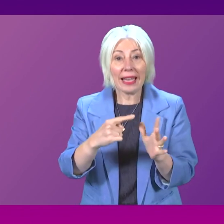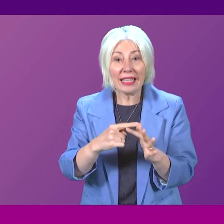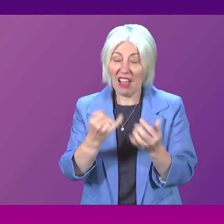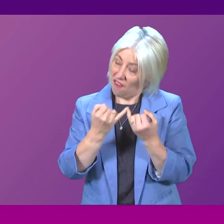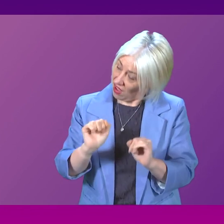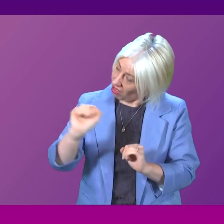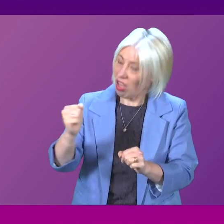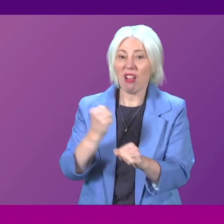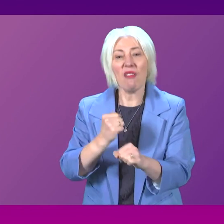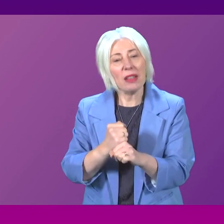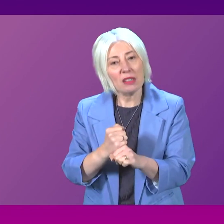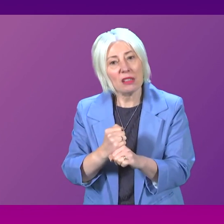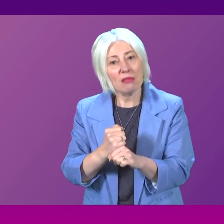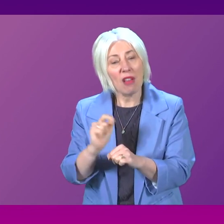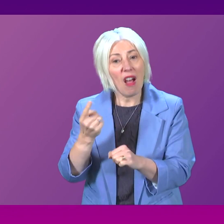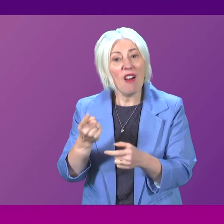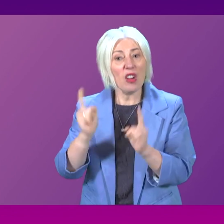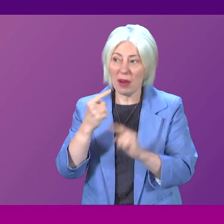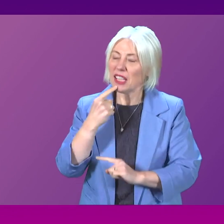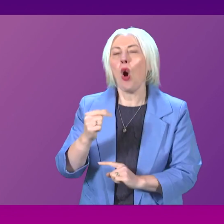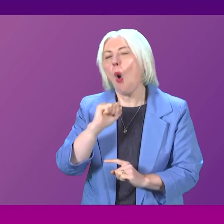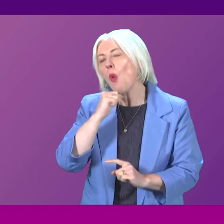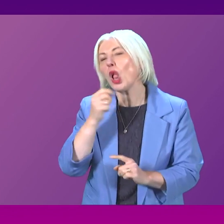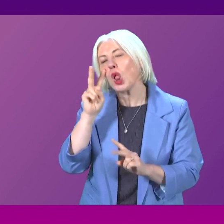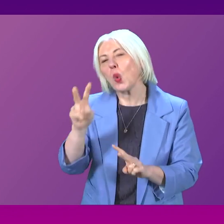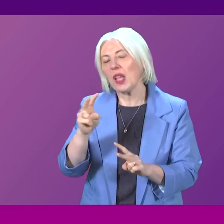The First Minister says that she will look at the acute assessment unit stats and how